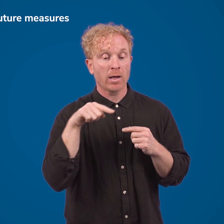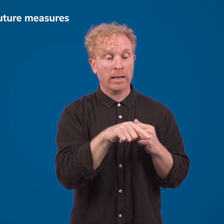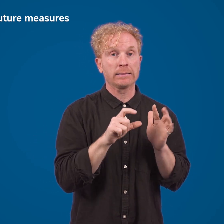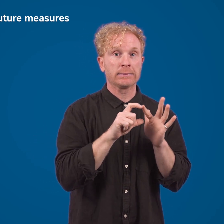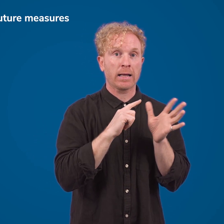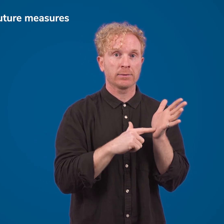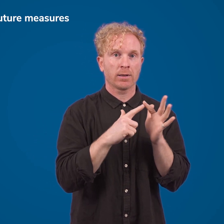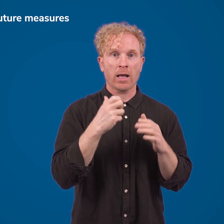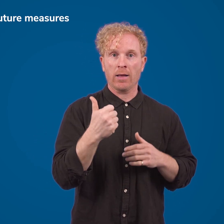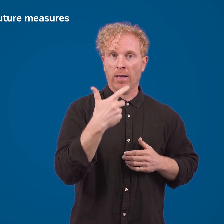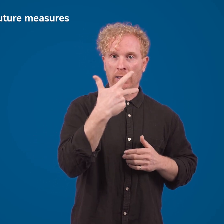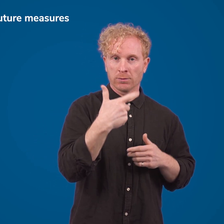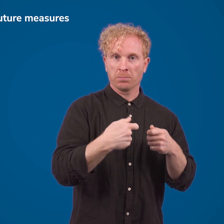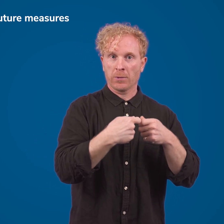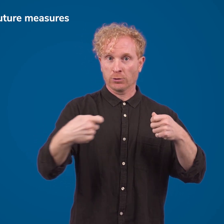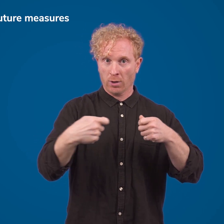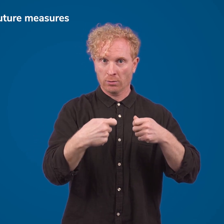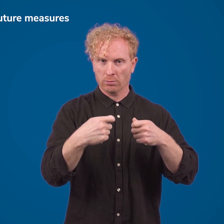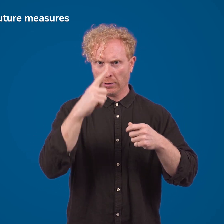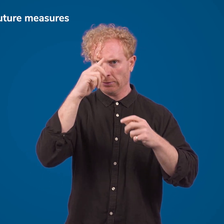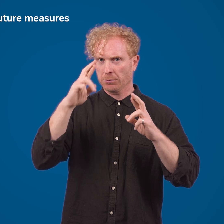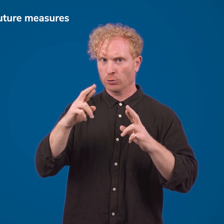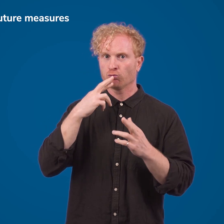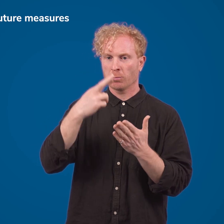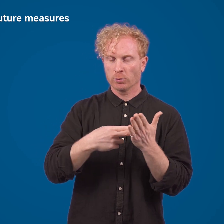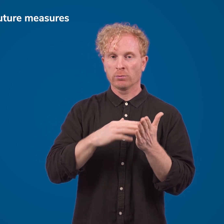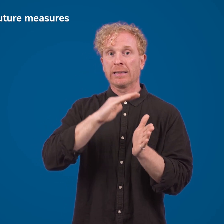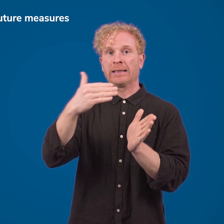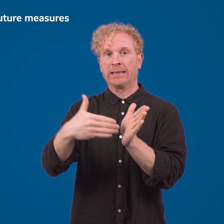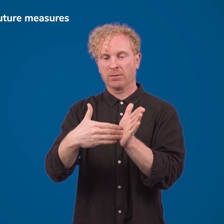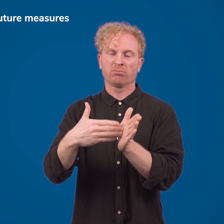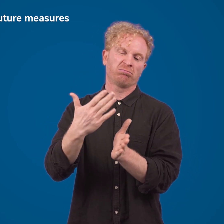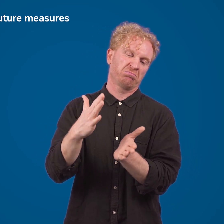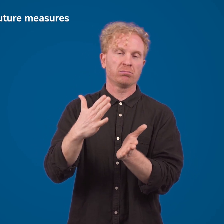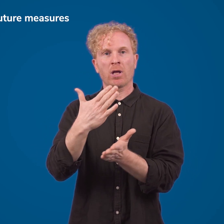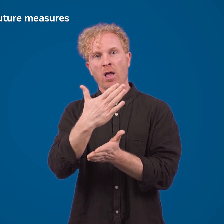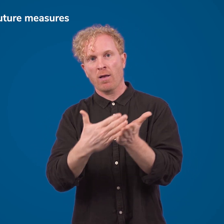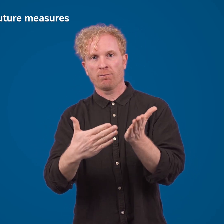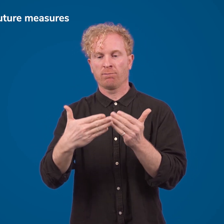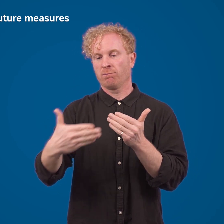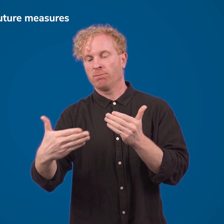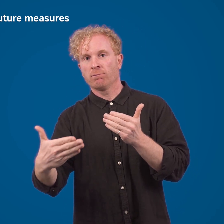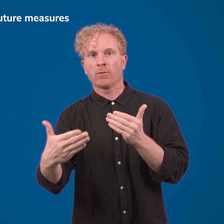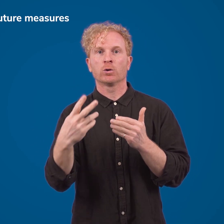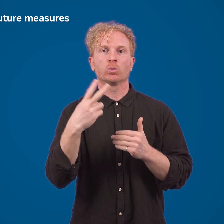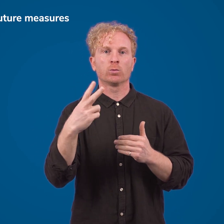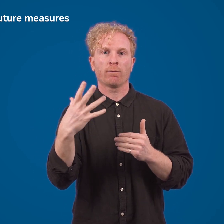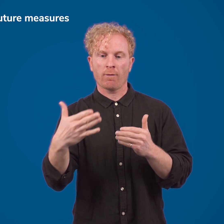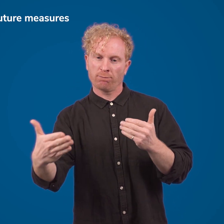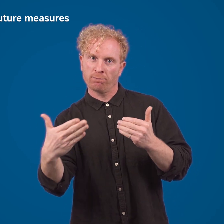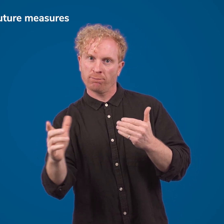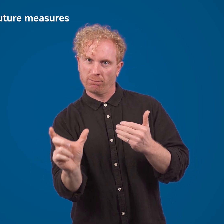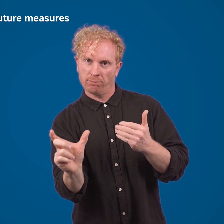Data for 8 of these measures are expected to be reported in the second half of 2025.